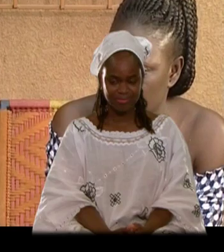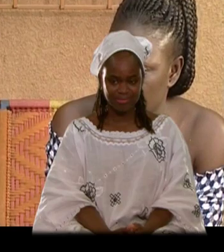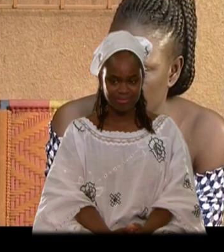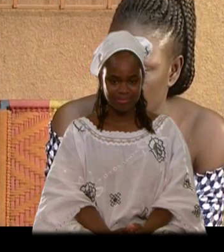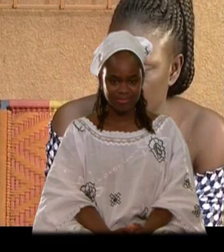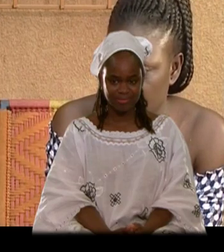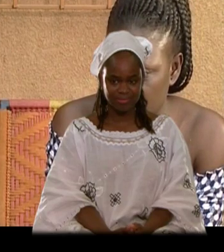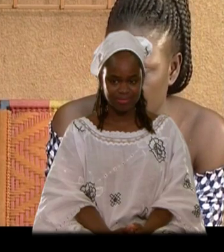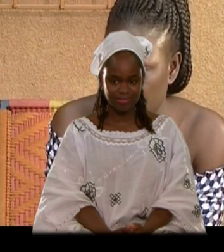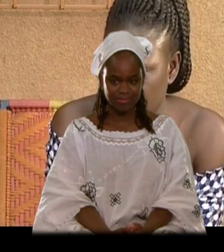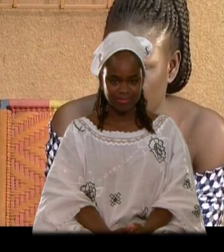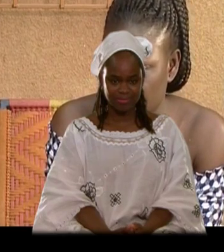It's me.